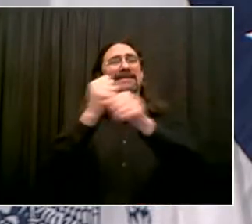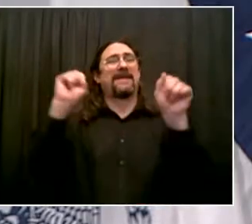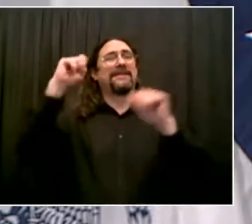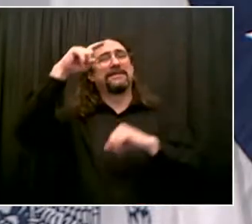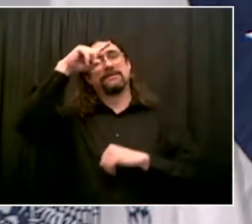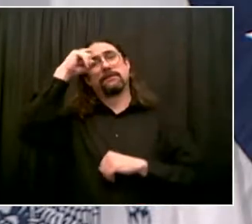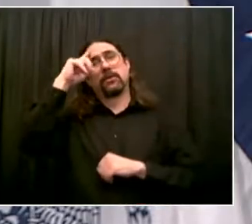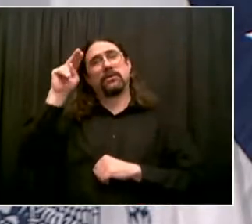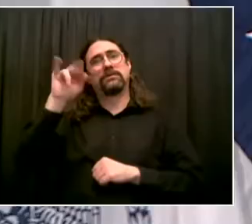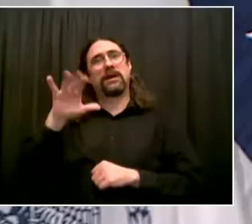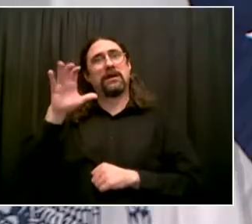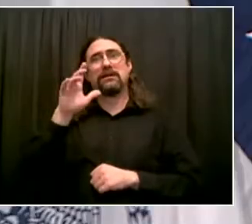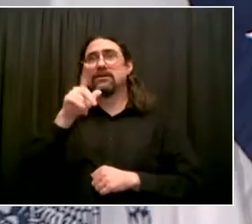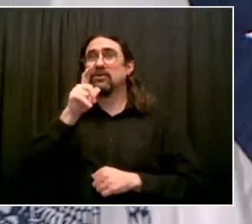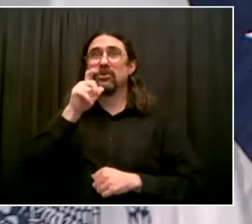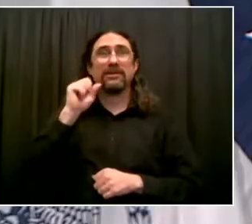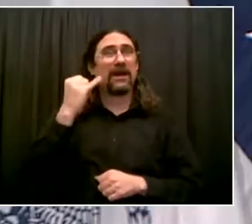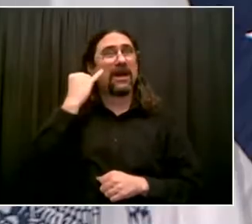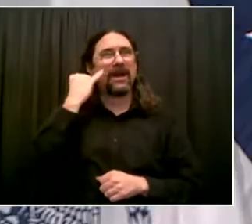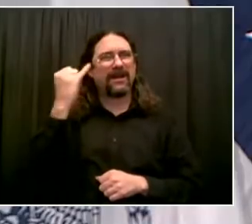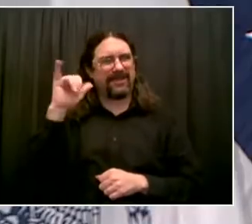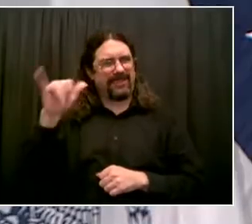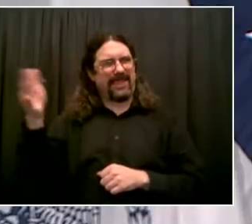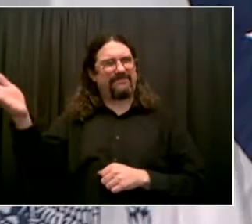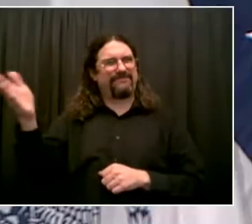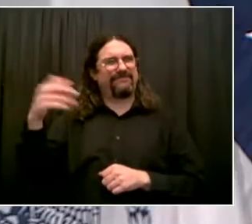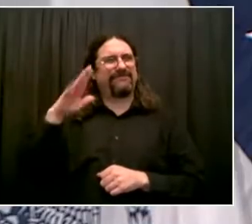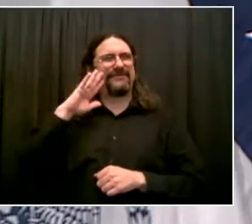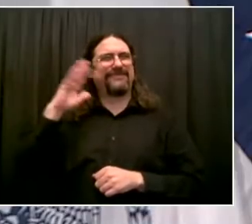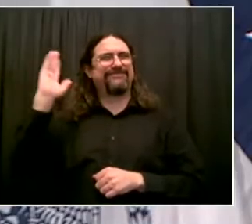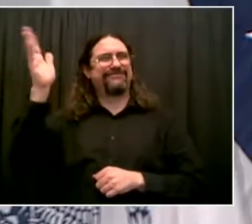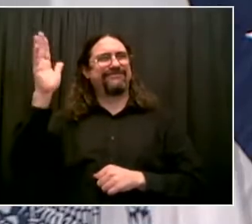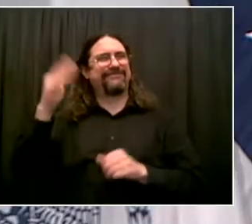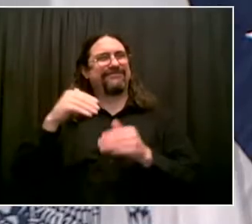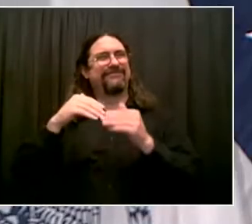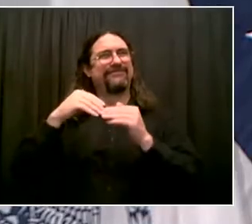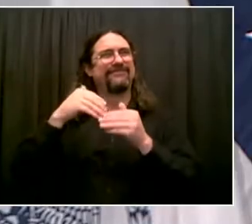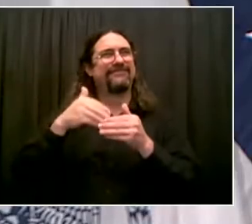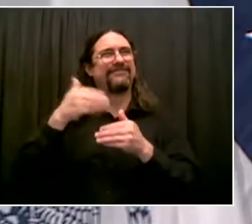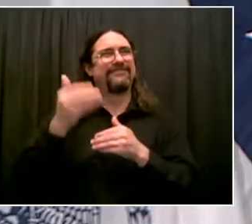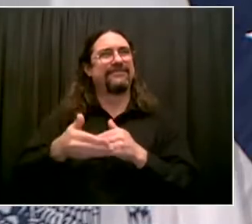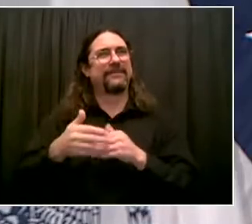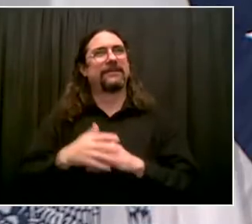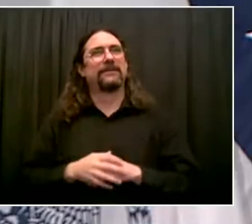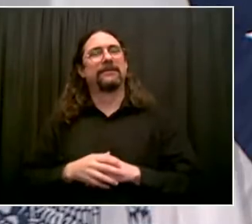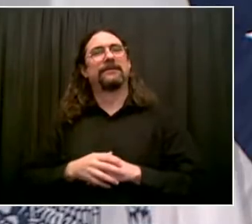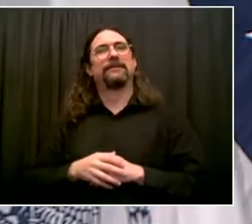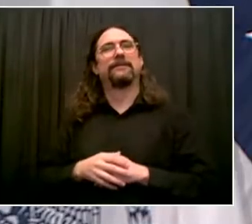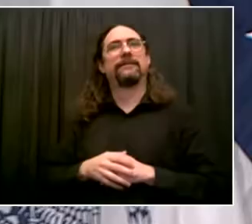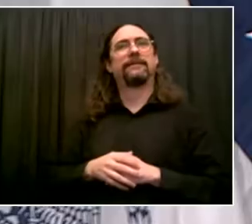OF THEE PICES AND HE IS RESPONSIBLE FOR MAKING IT COME TO LIFE AS THE CHIEF OF